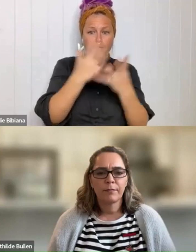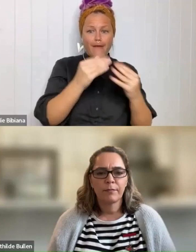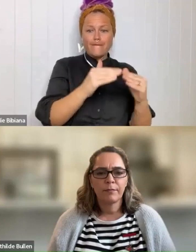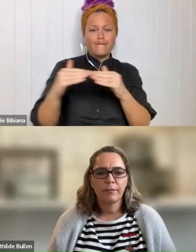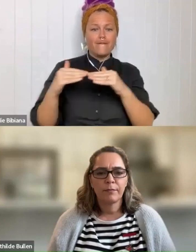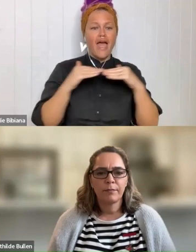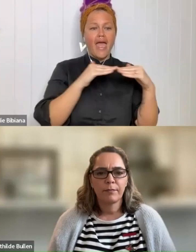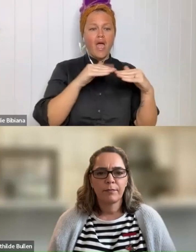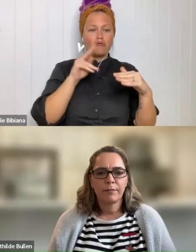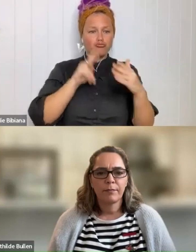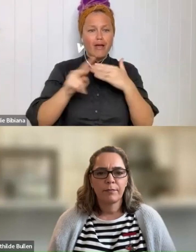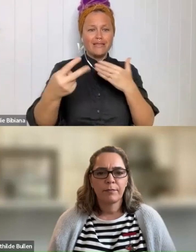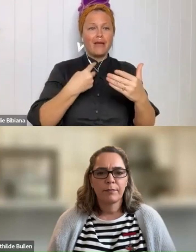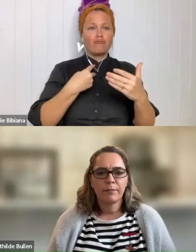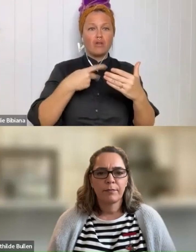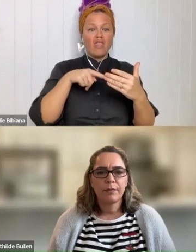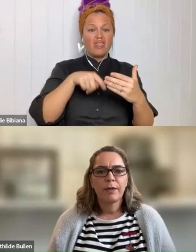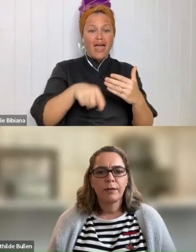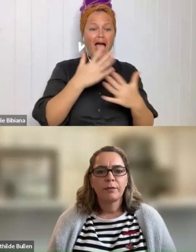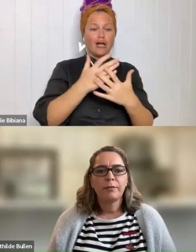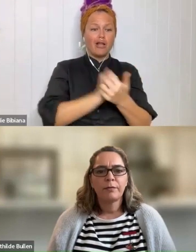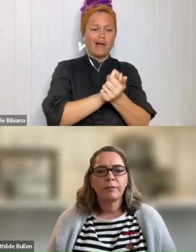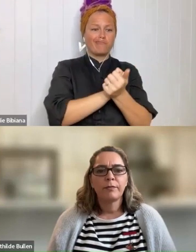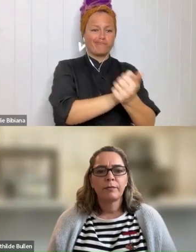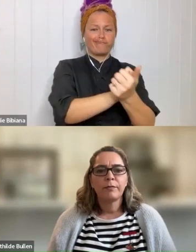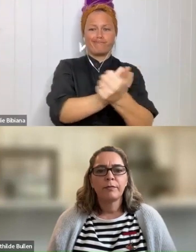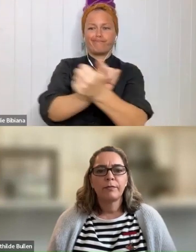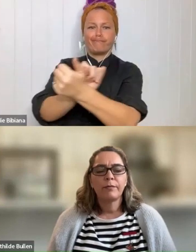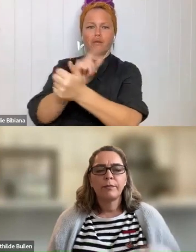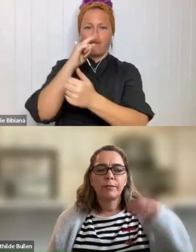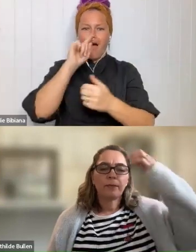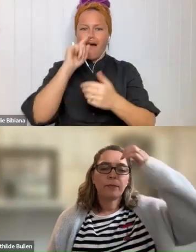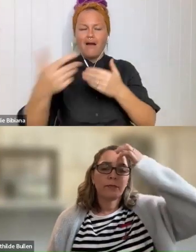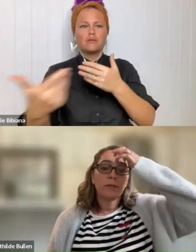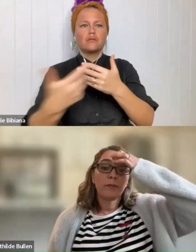are locking out many people. So there are different ways that we need to approach things.